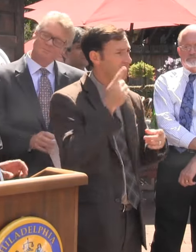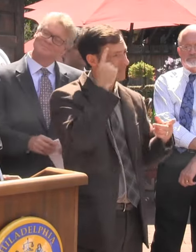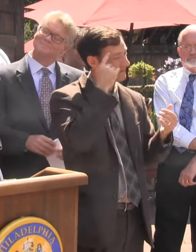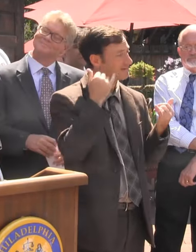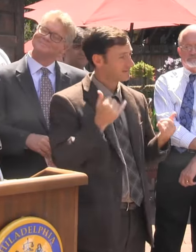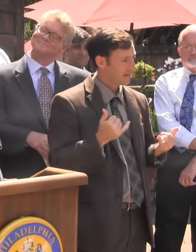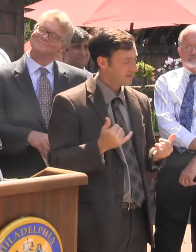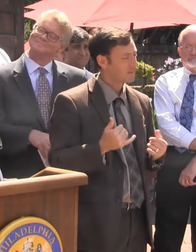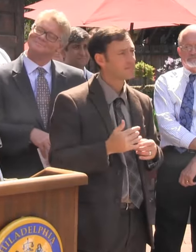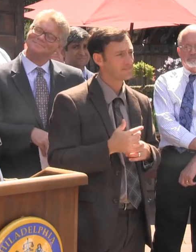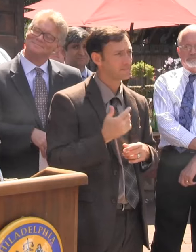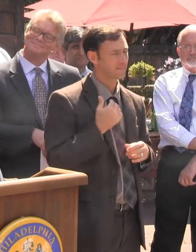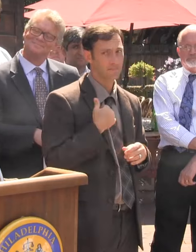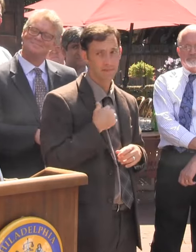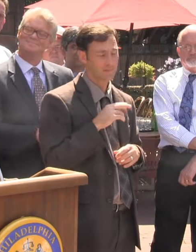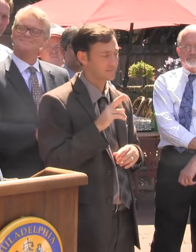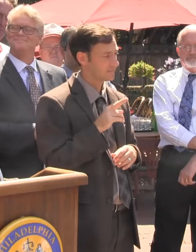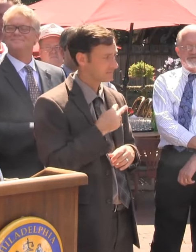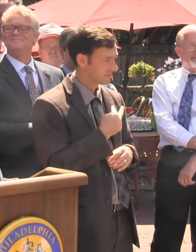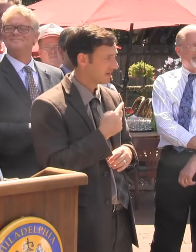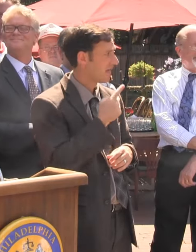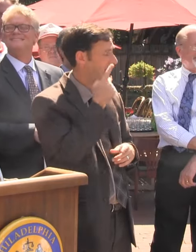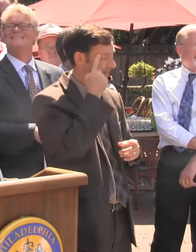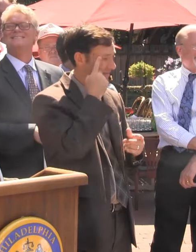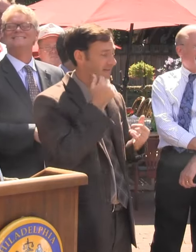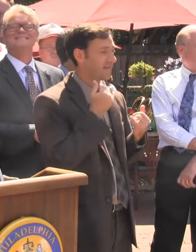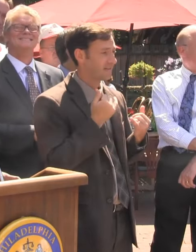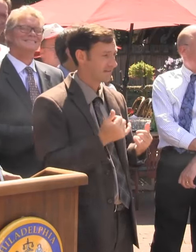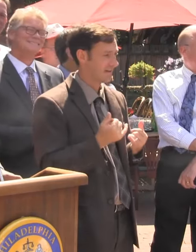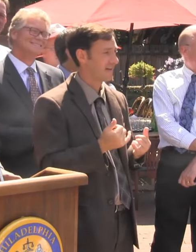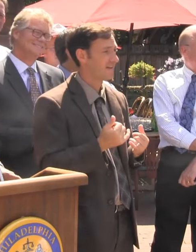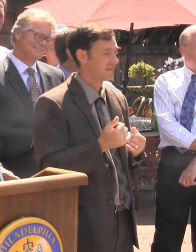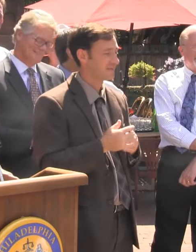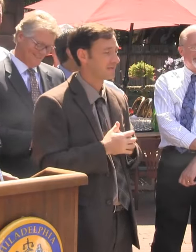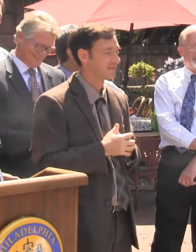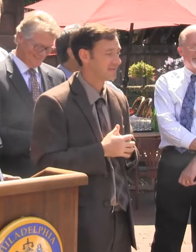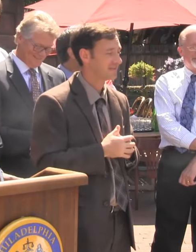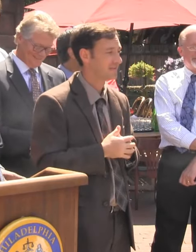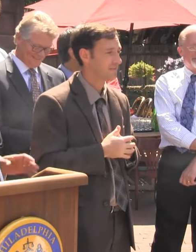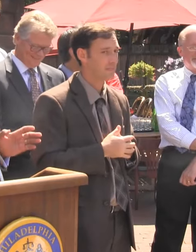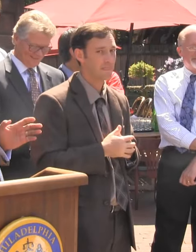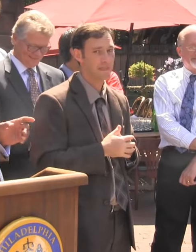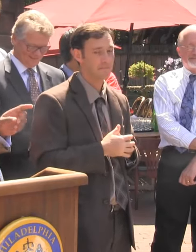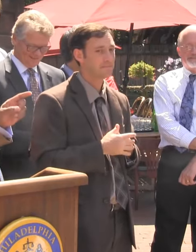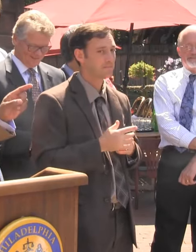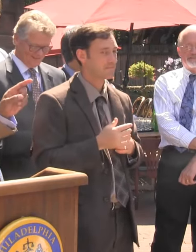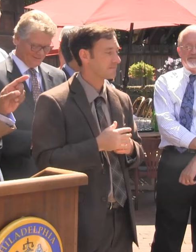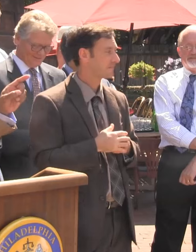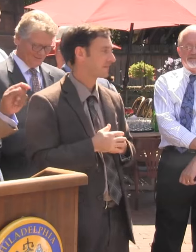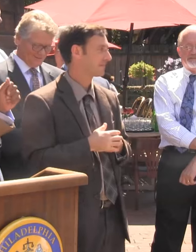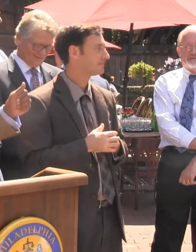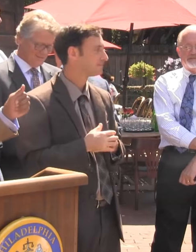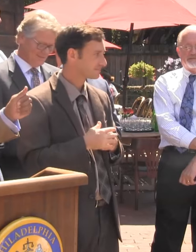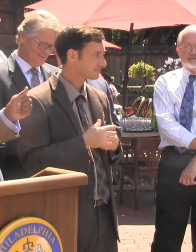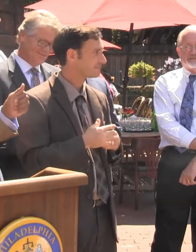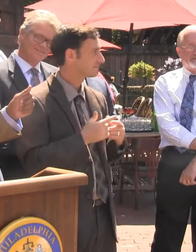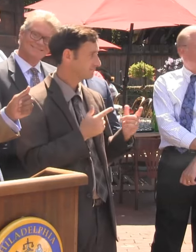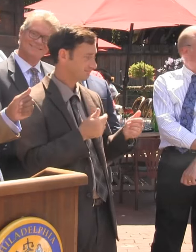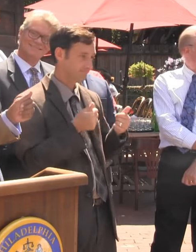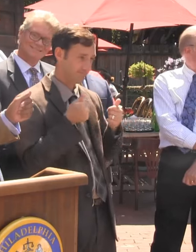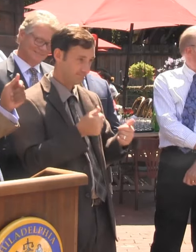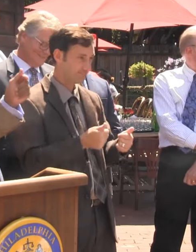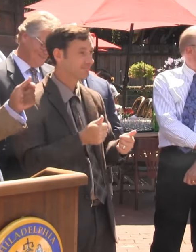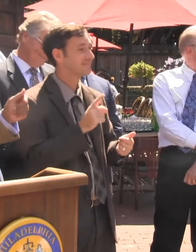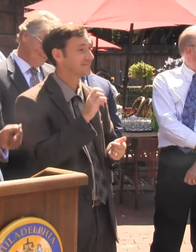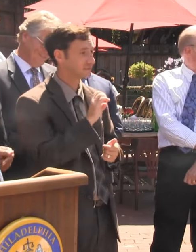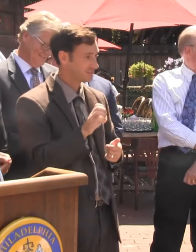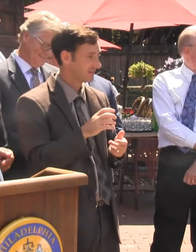let me turn around, I think now we are, so I get the go sign from Desiree and from Meg,